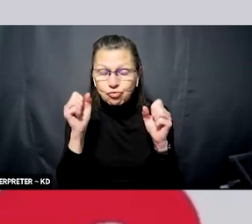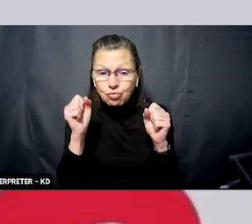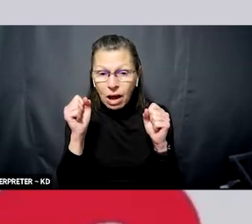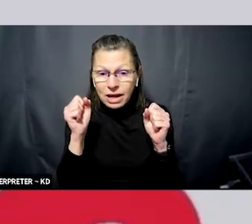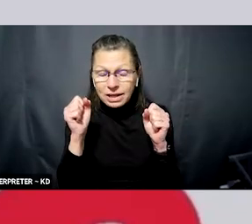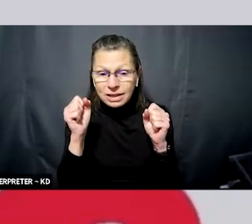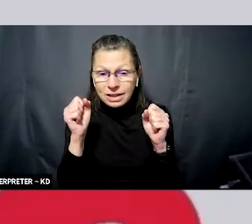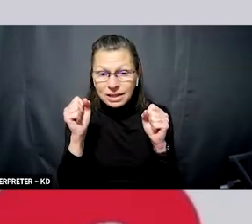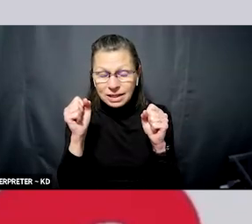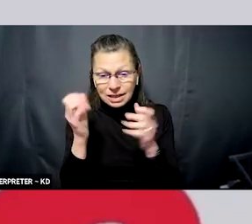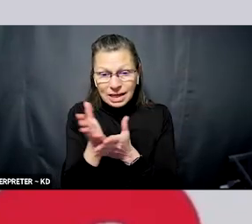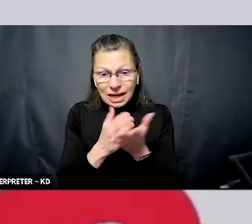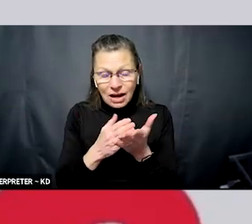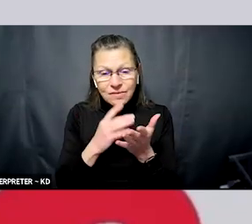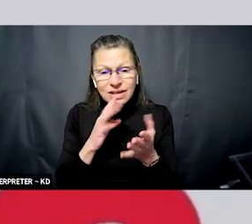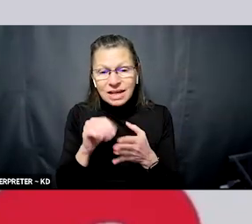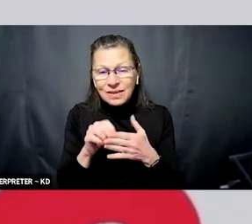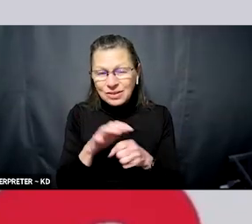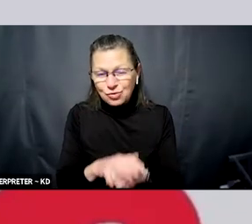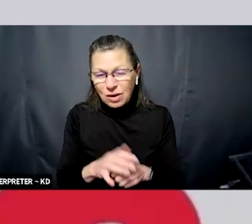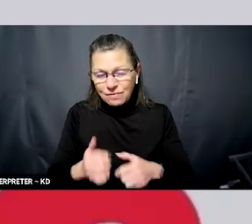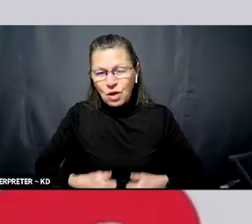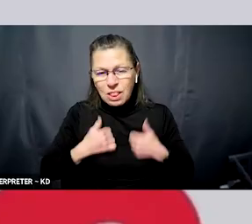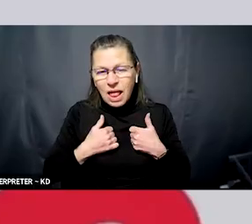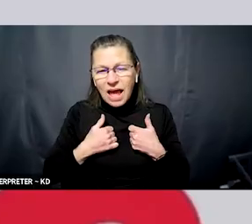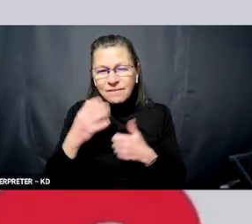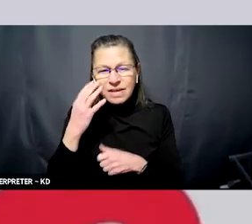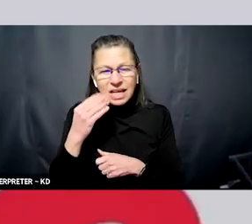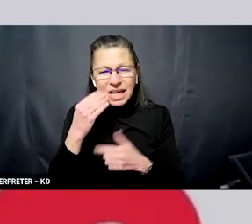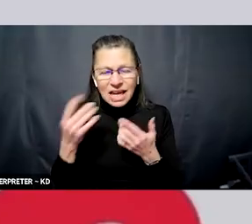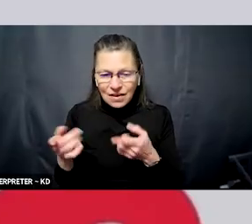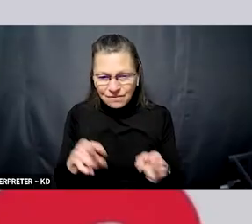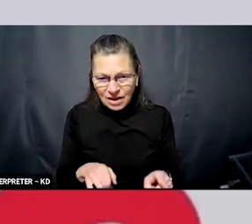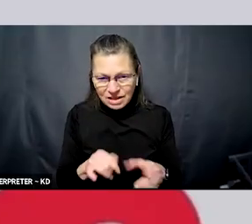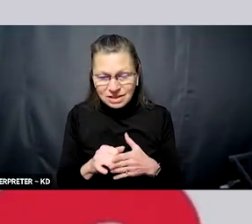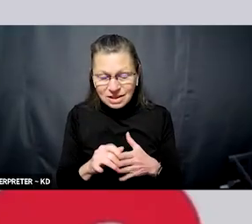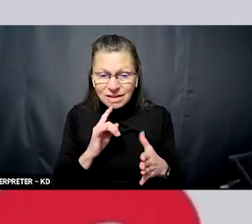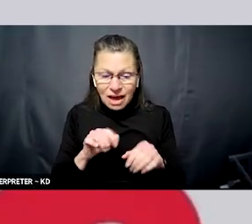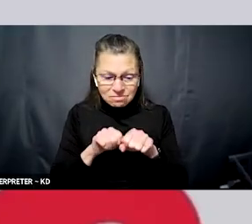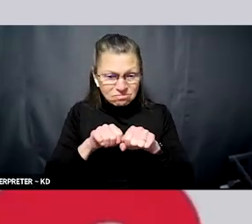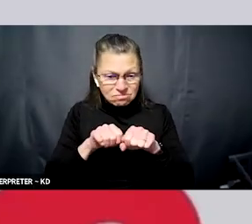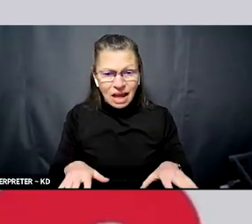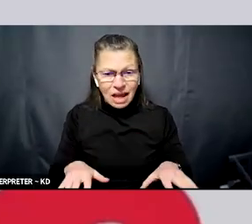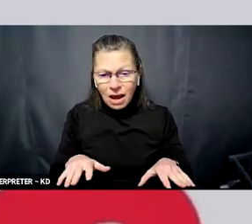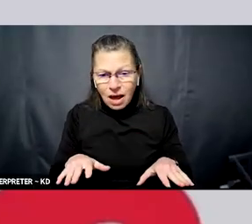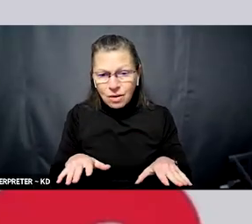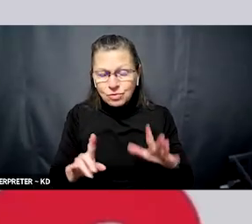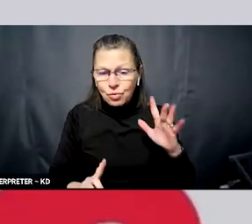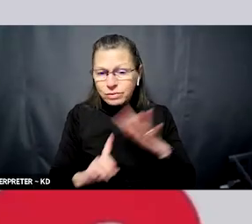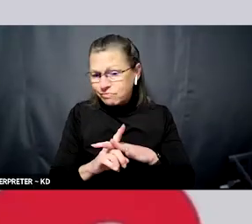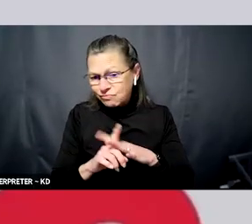events questionnaire that came out at the time and that is really significant to me today are